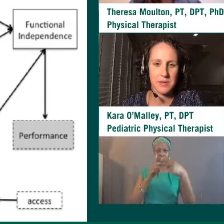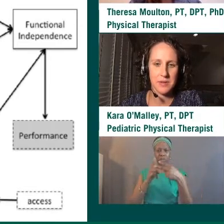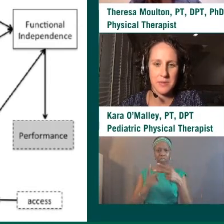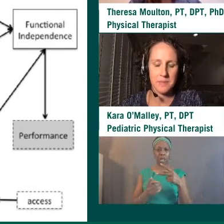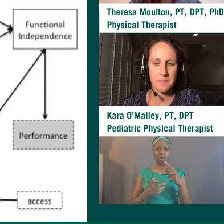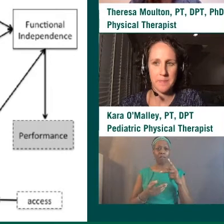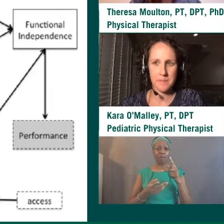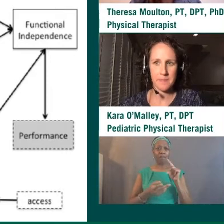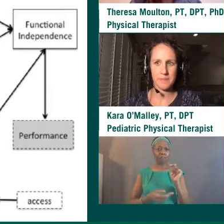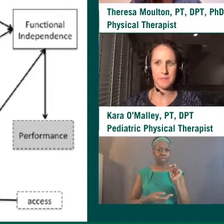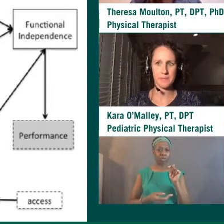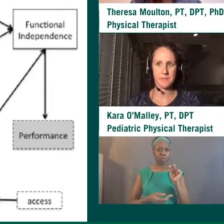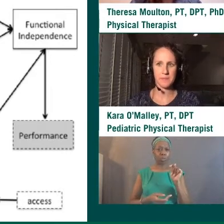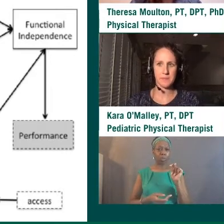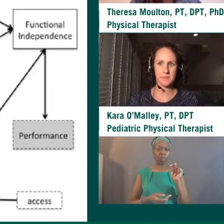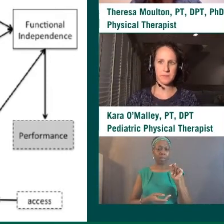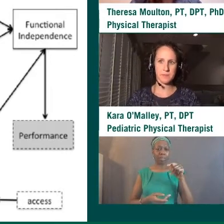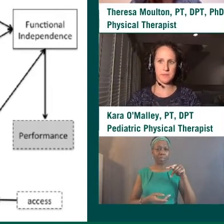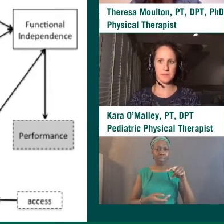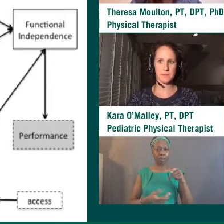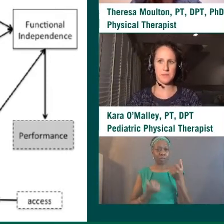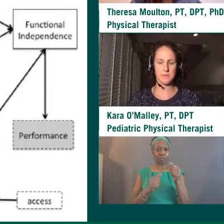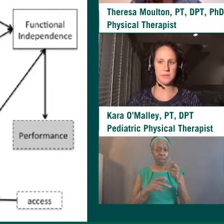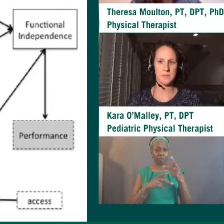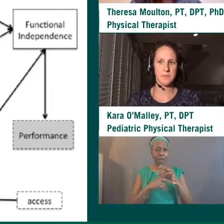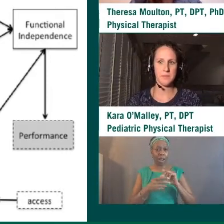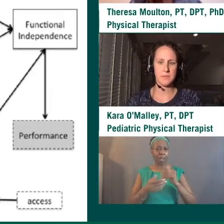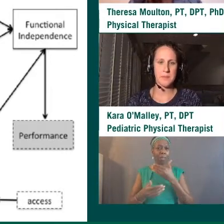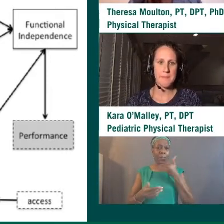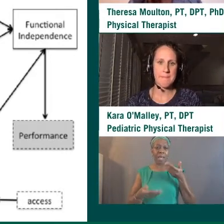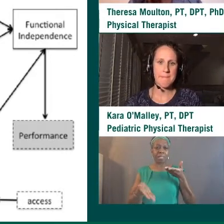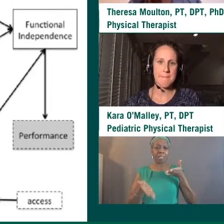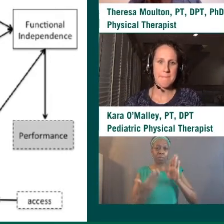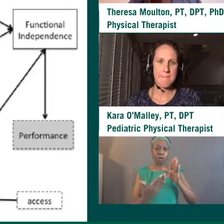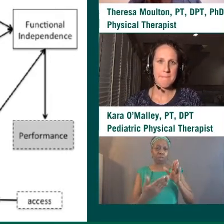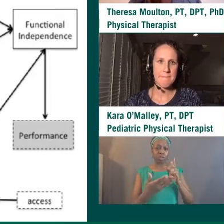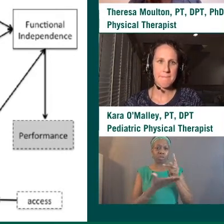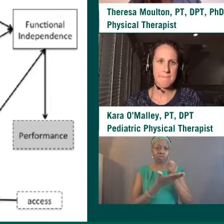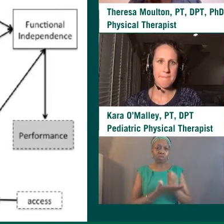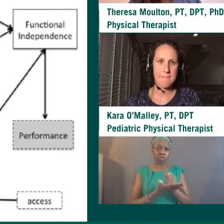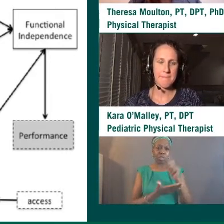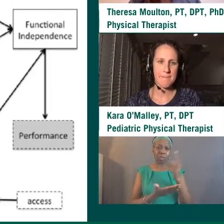how to best treat somebody with cerebral palsy. So tonight we're gonna talk a little bit